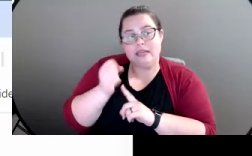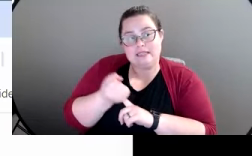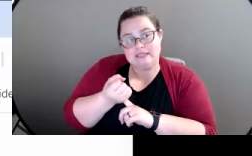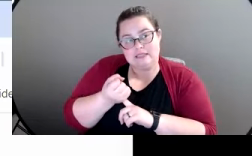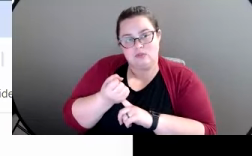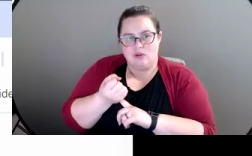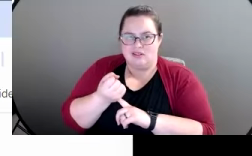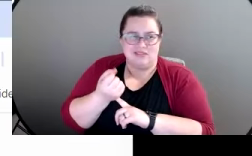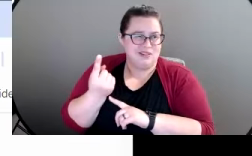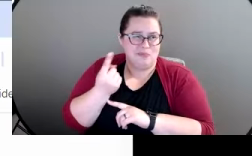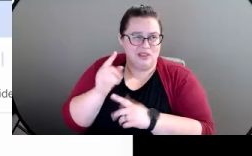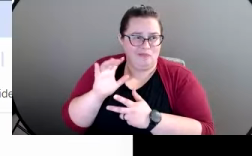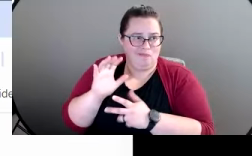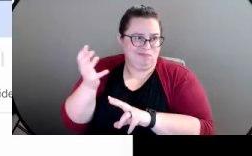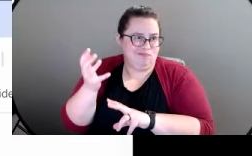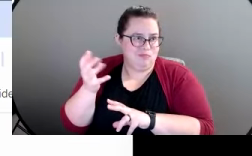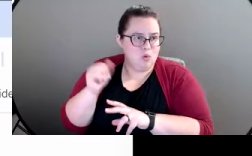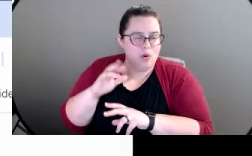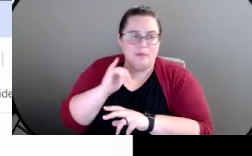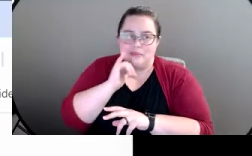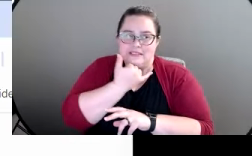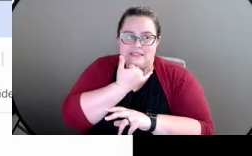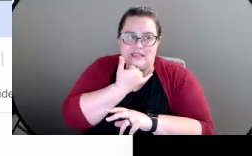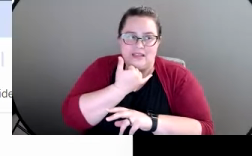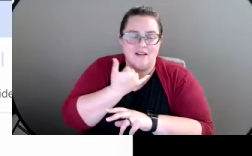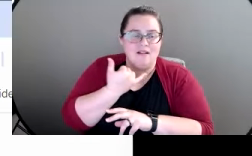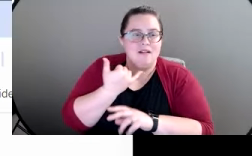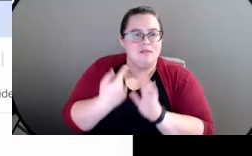glitchy thing or a mistake is made, for example,